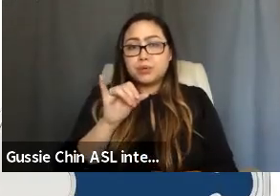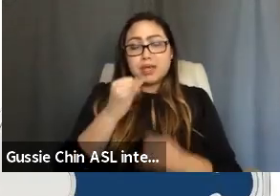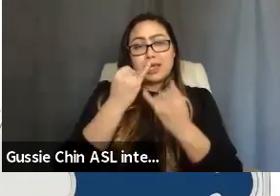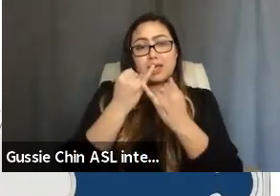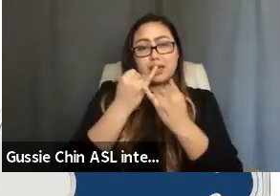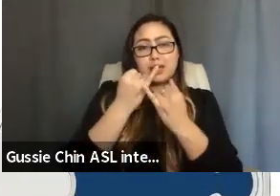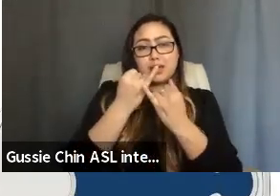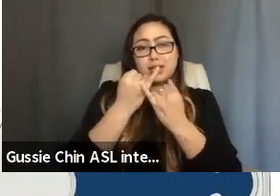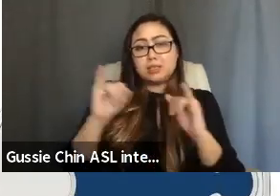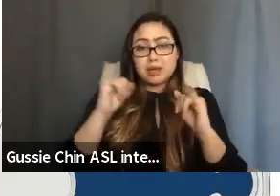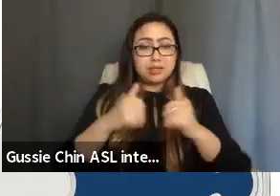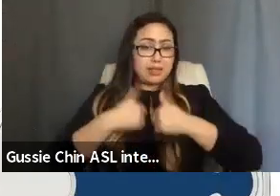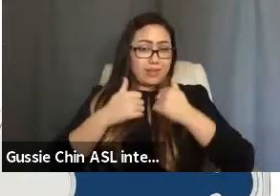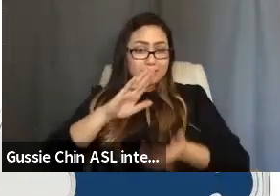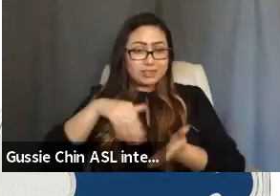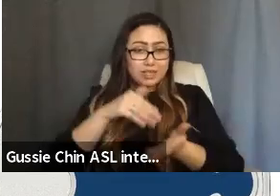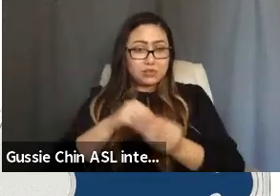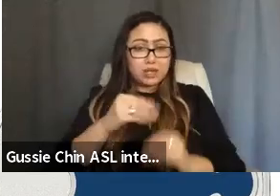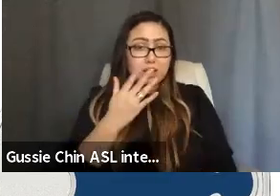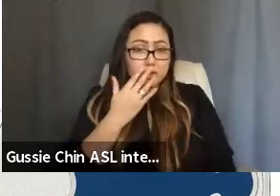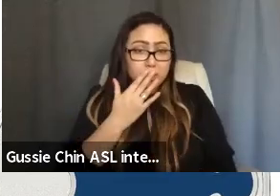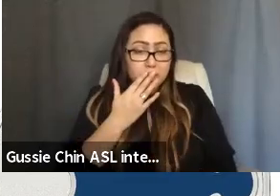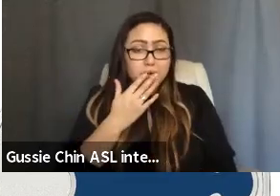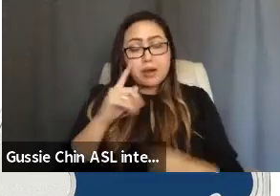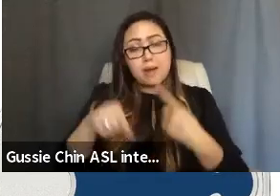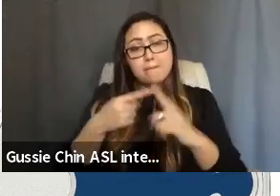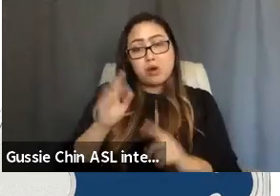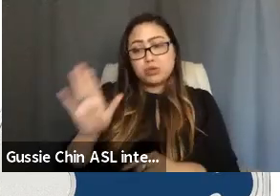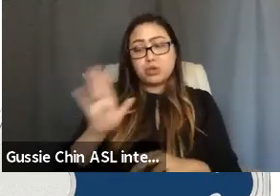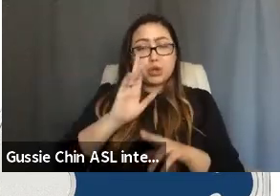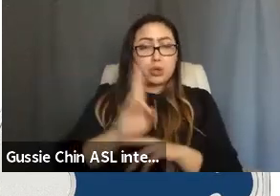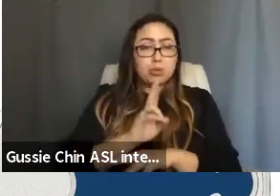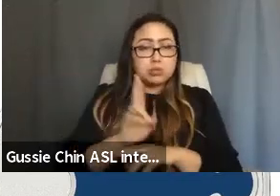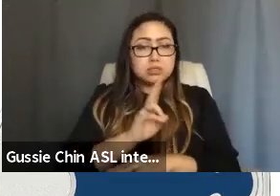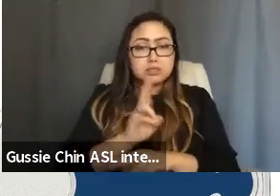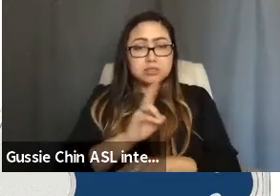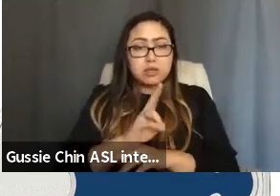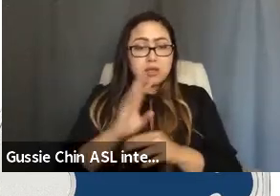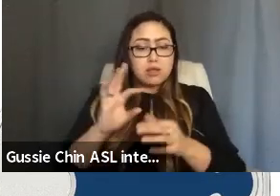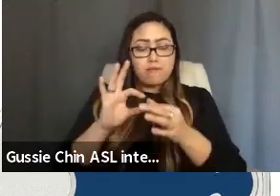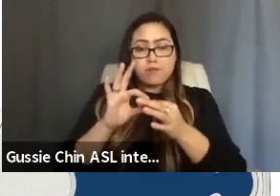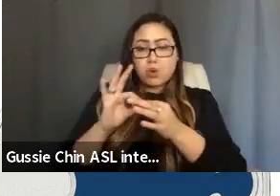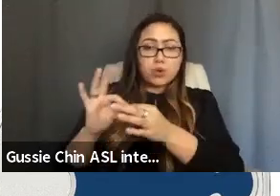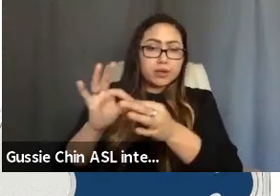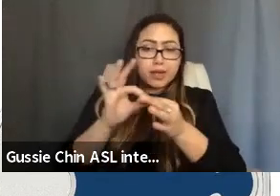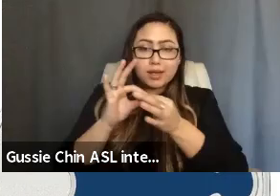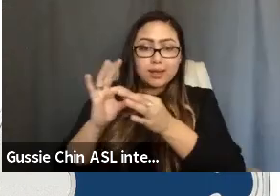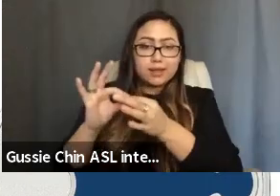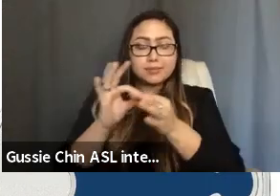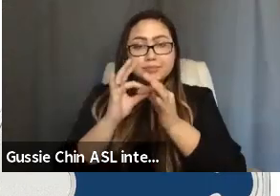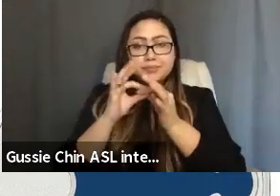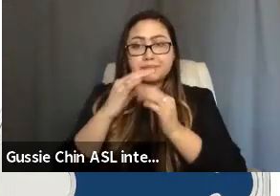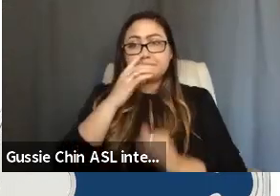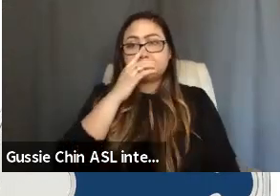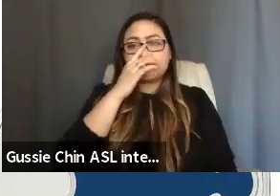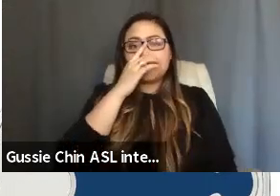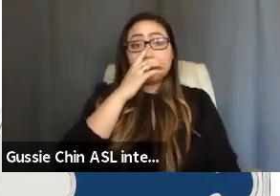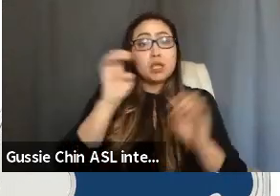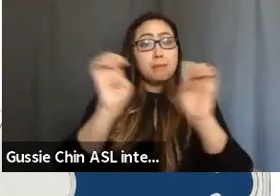Independent Living Center in Colorado about their use of coordinating emergency manager